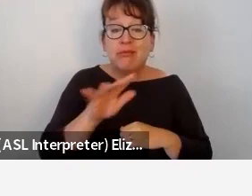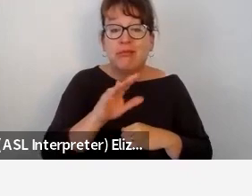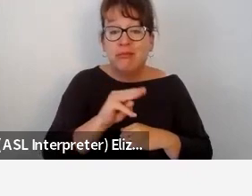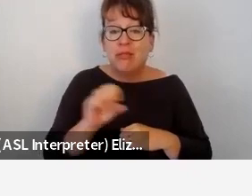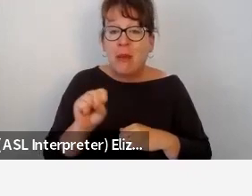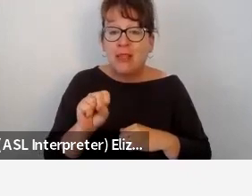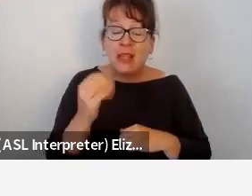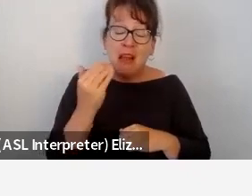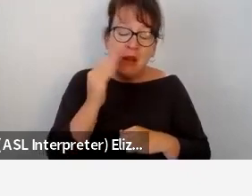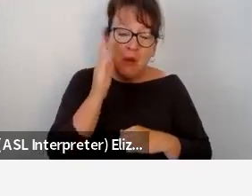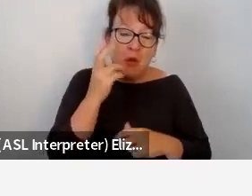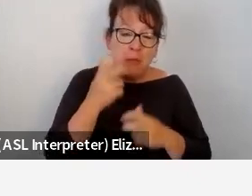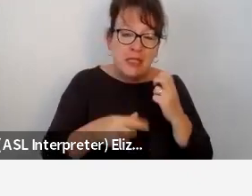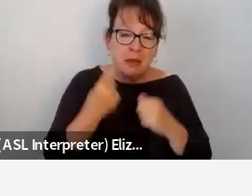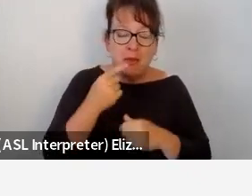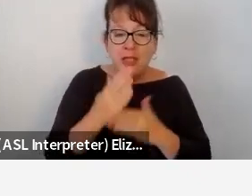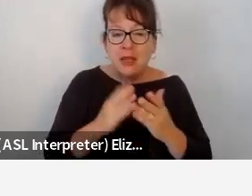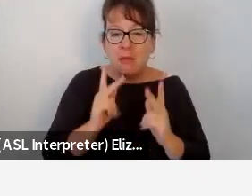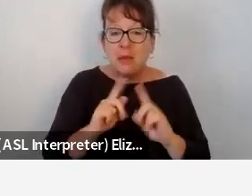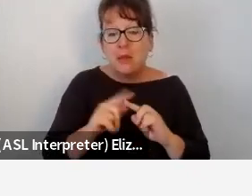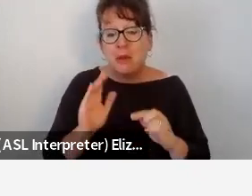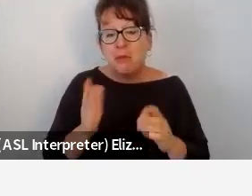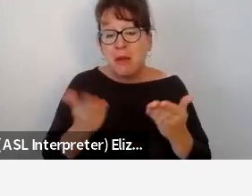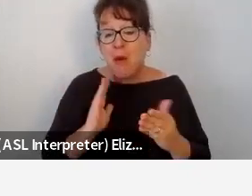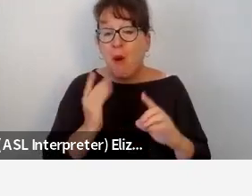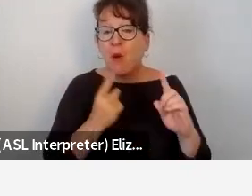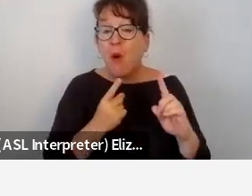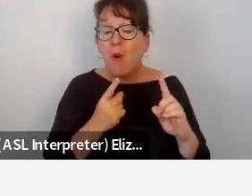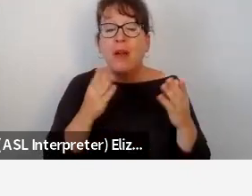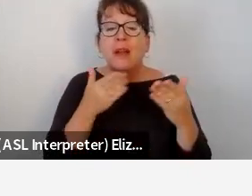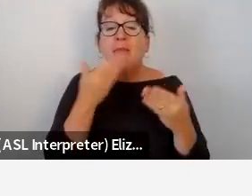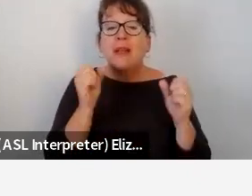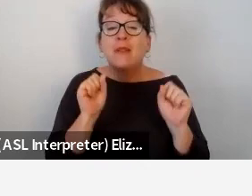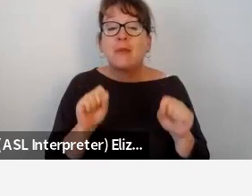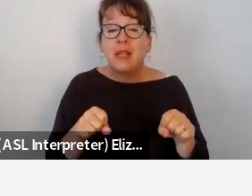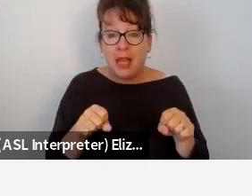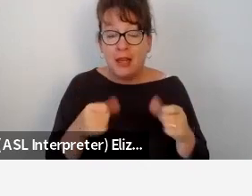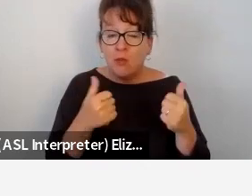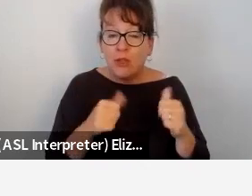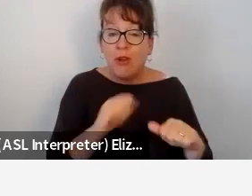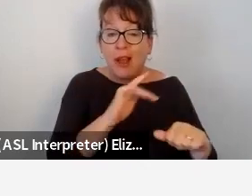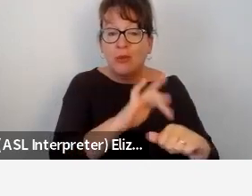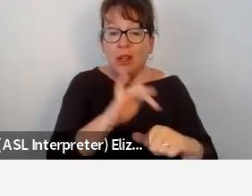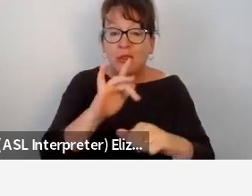these newer technologies while ensuring project success. And we don't anticipate funding the kind